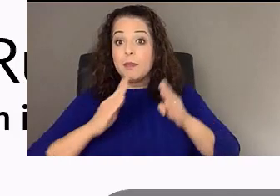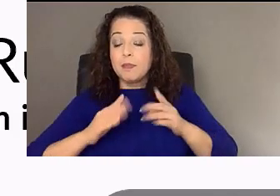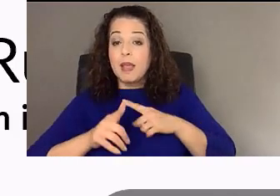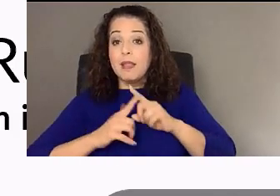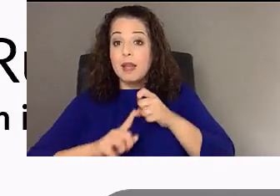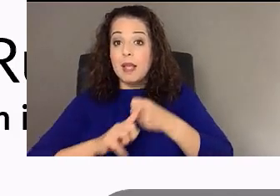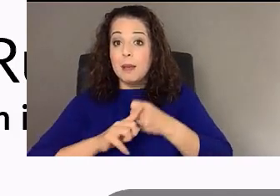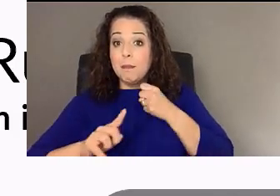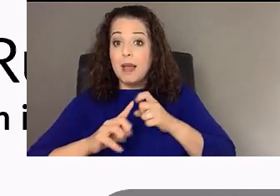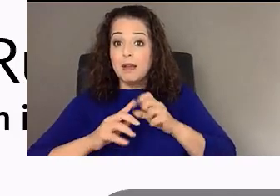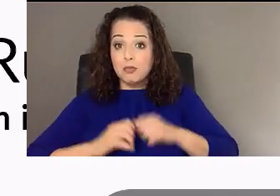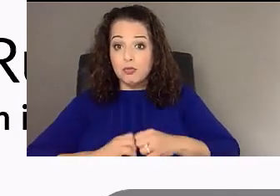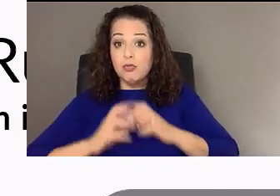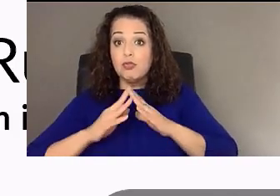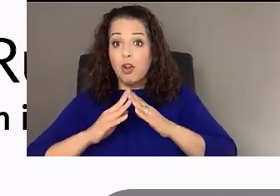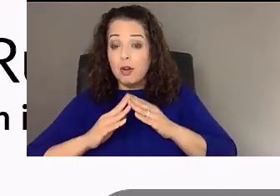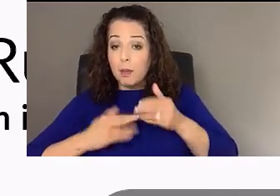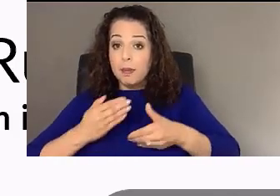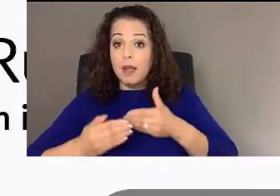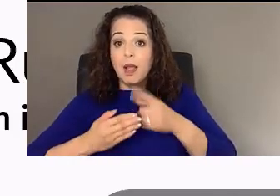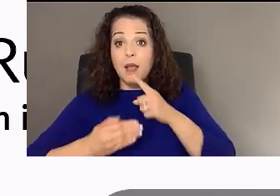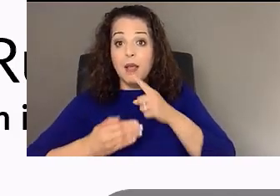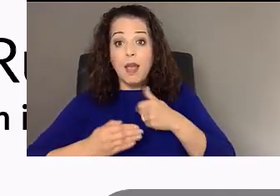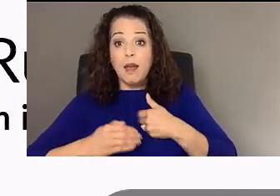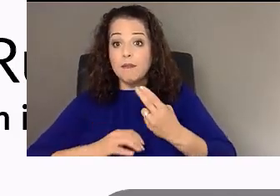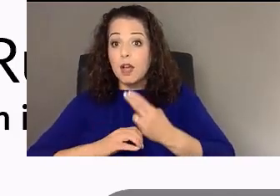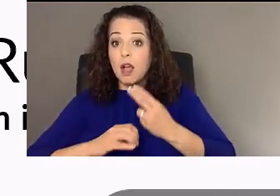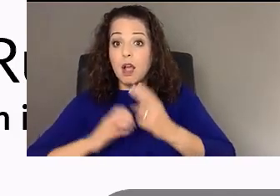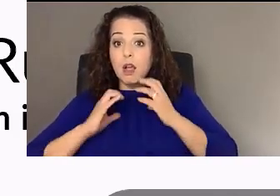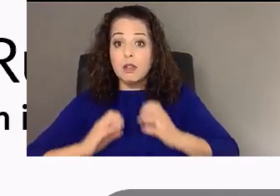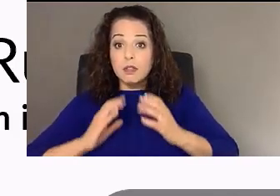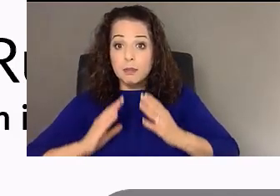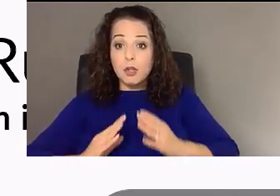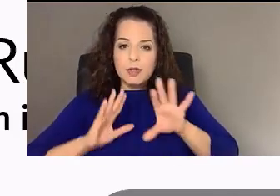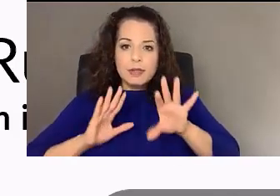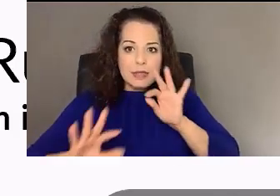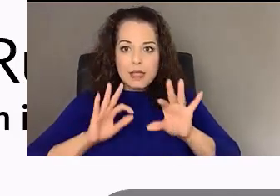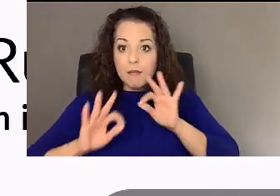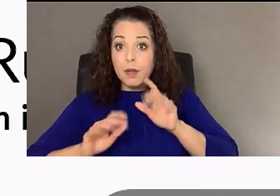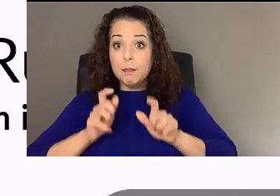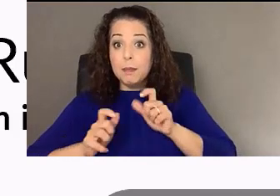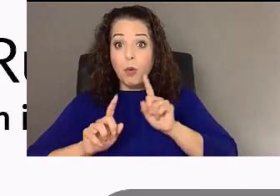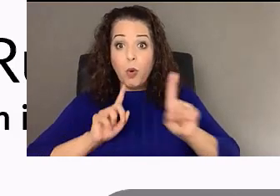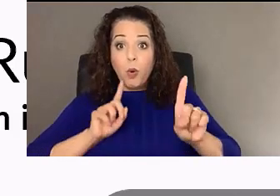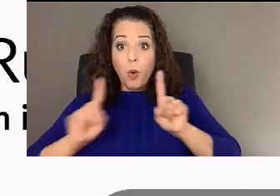There, we have customer discovery. People go out and they interview all the different stakeholders